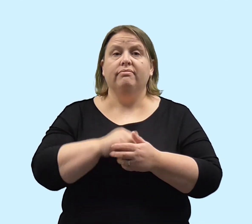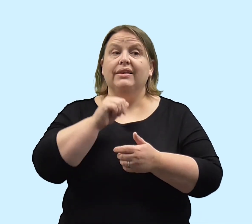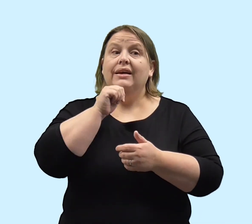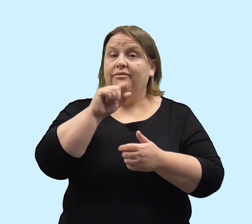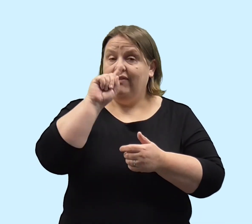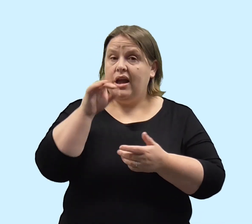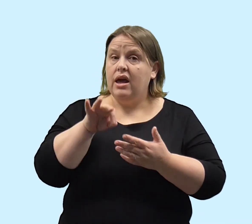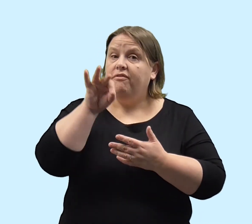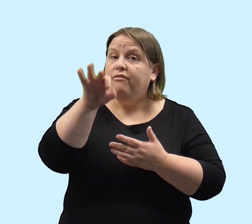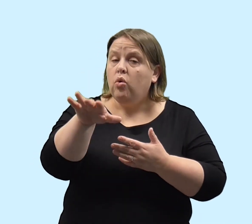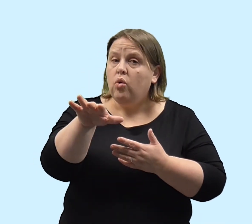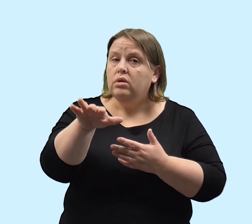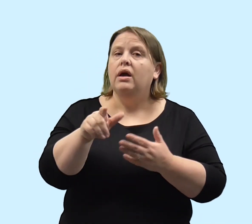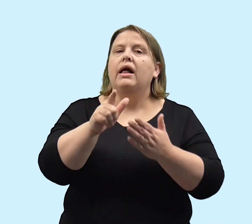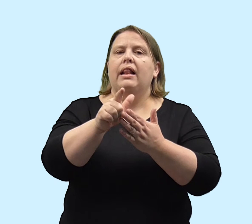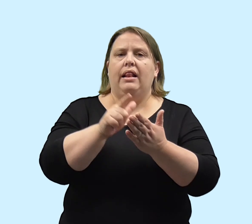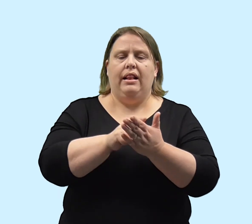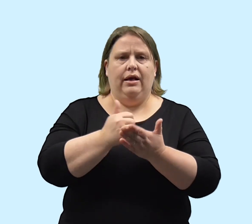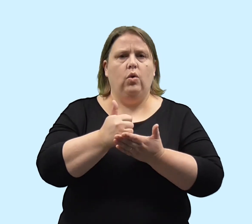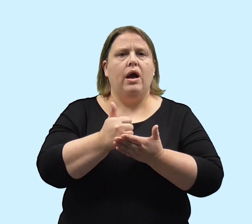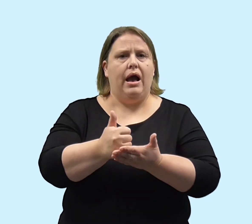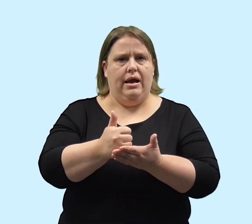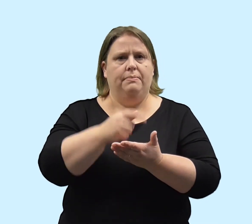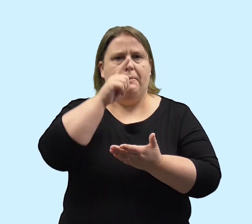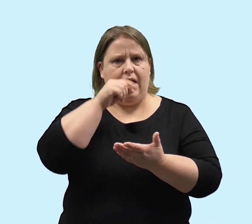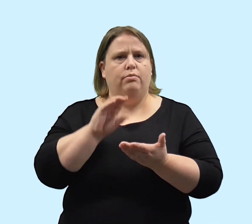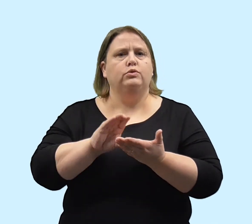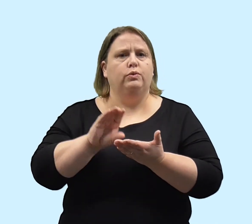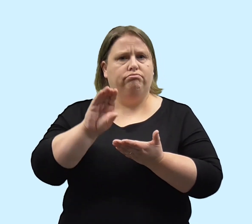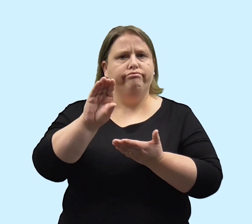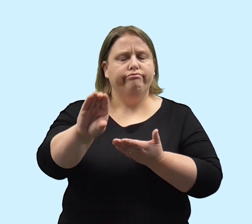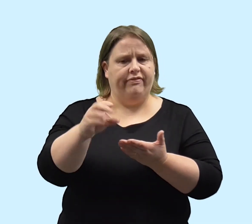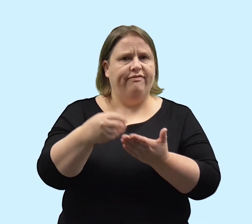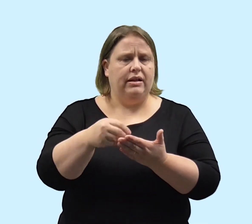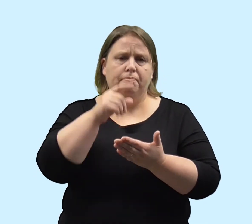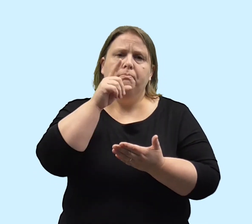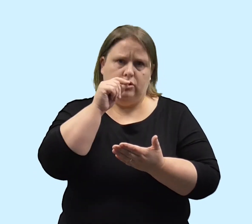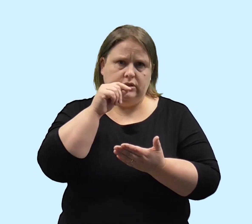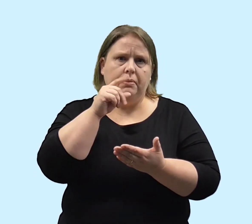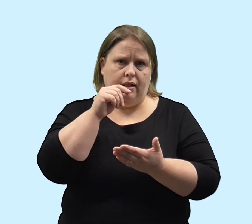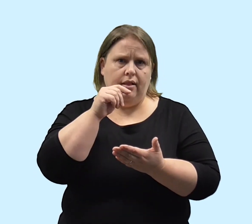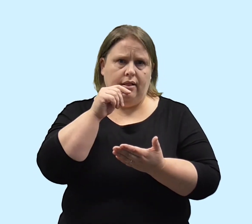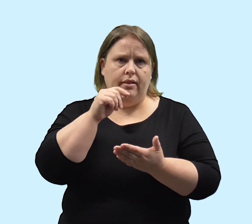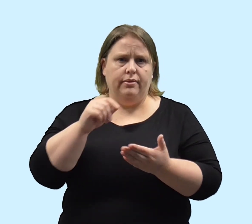If you cannot afford a lawyer, legal aid may be able to provide funding.